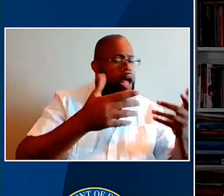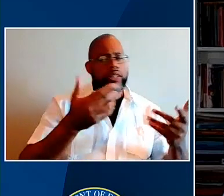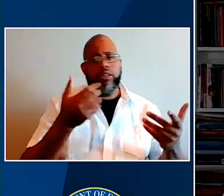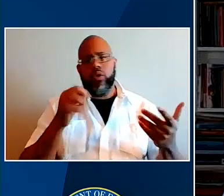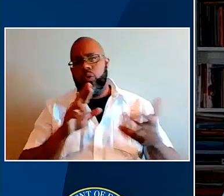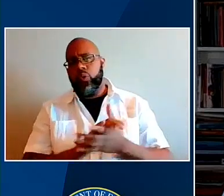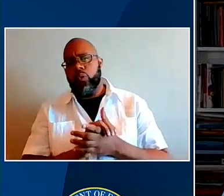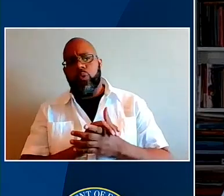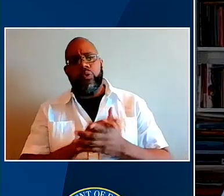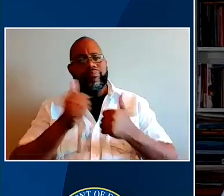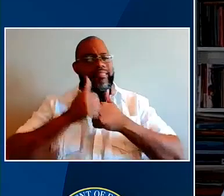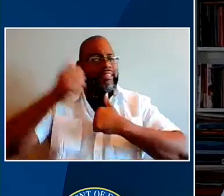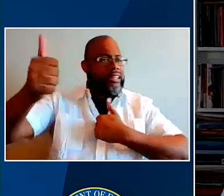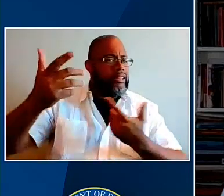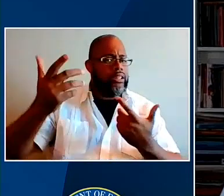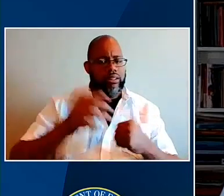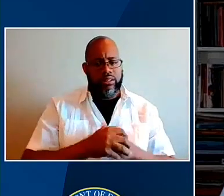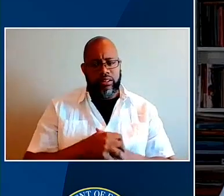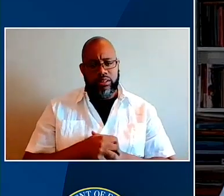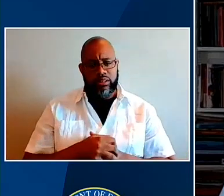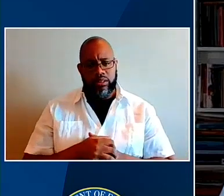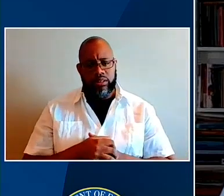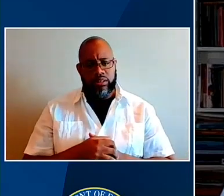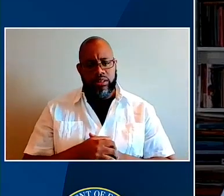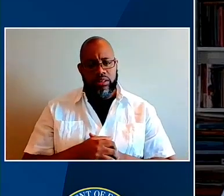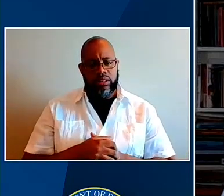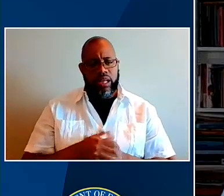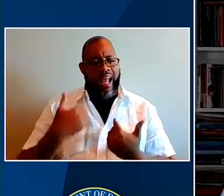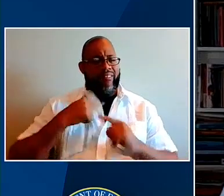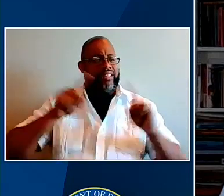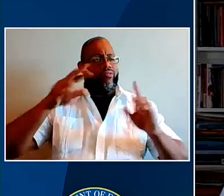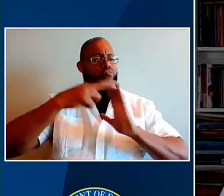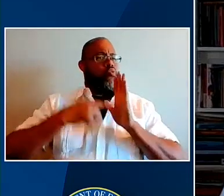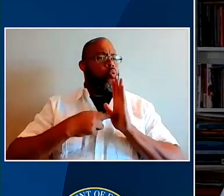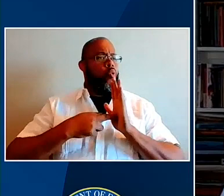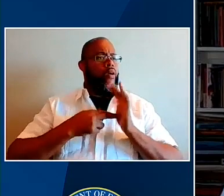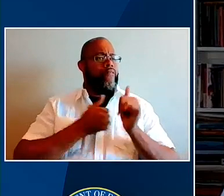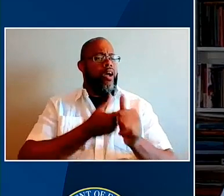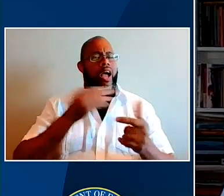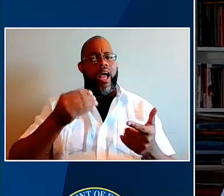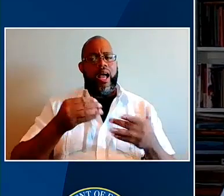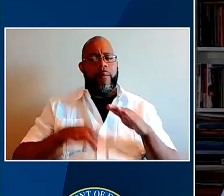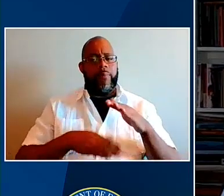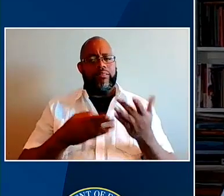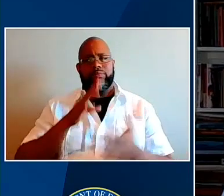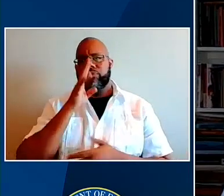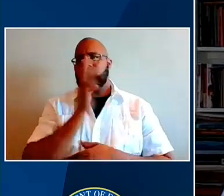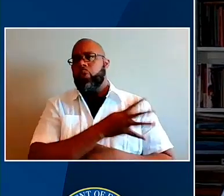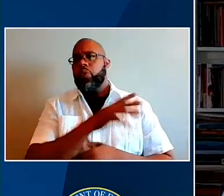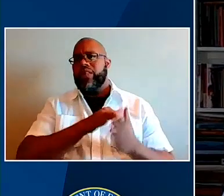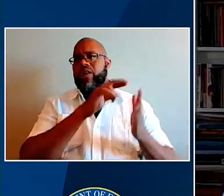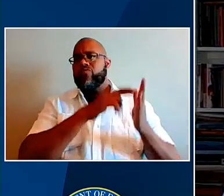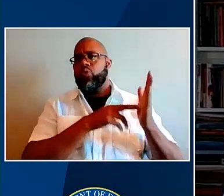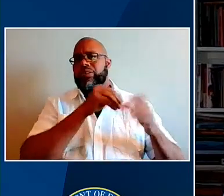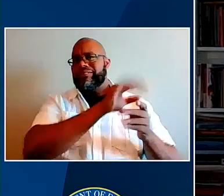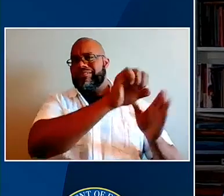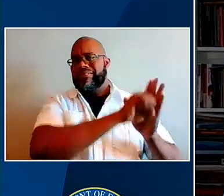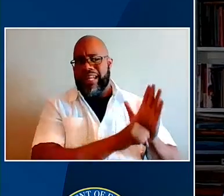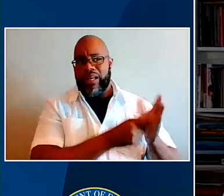distance, play by a different set of rules and fundamentally deny those regulators the resources they need to actually do the